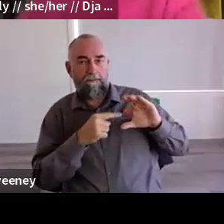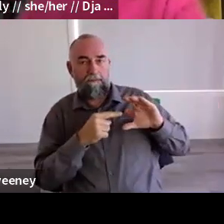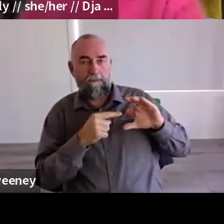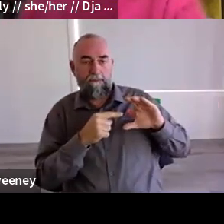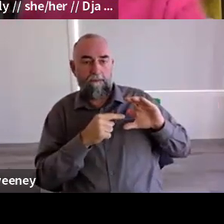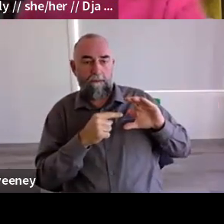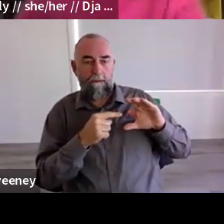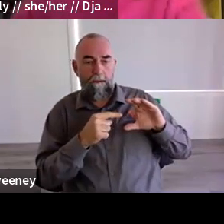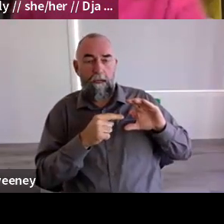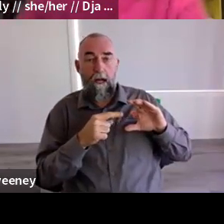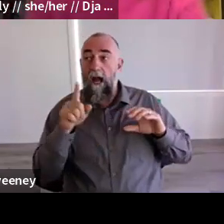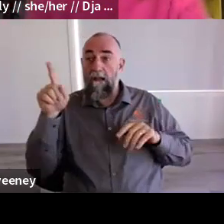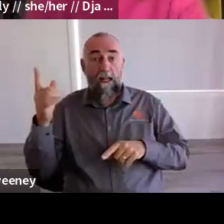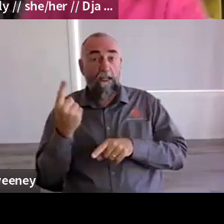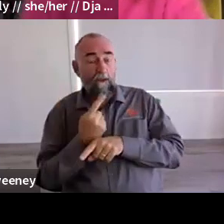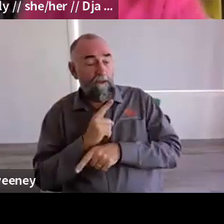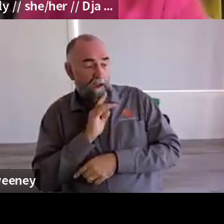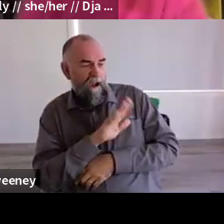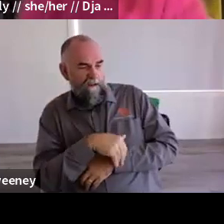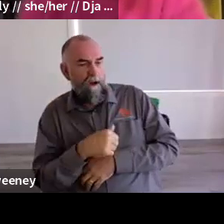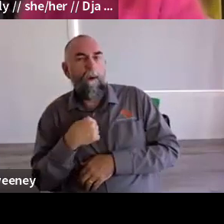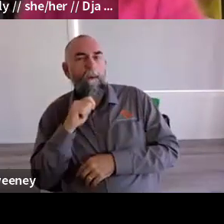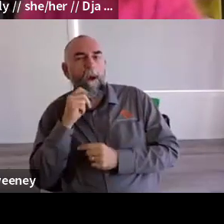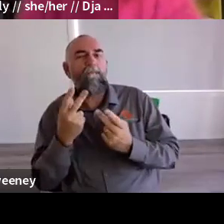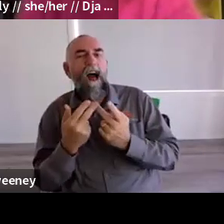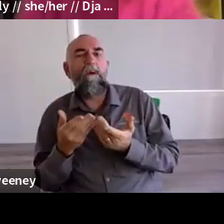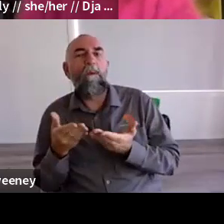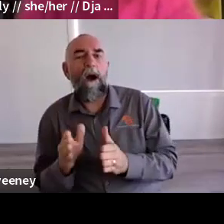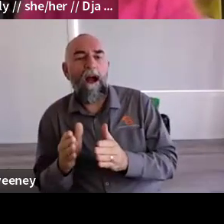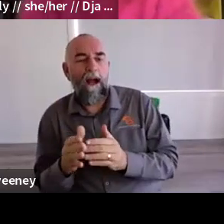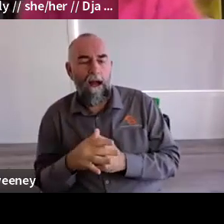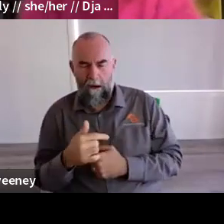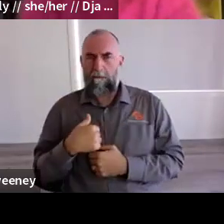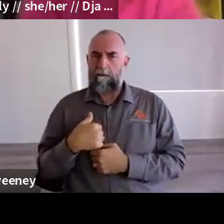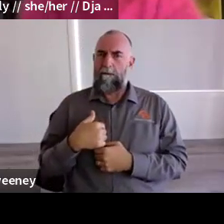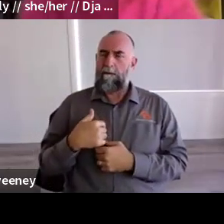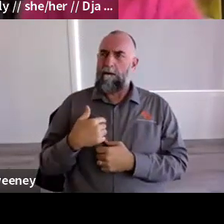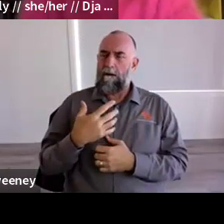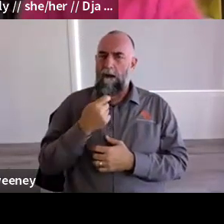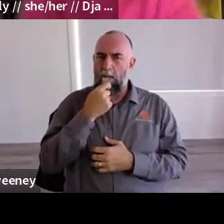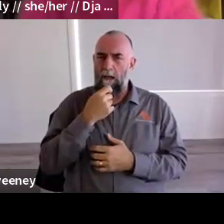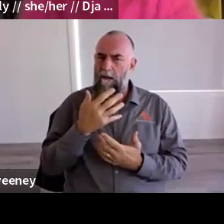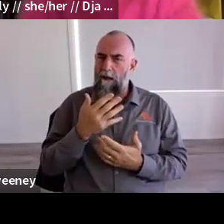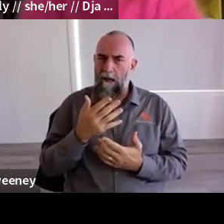know, act, for the Darwin festival. So when we turned around and said we have